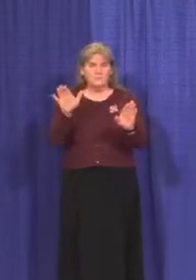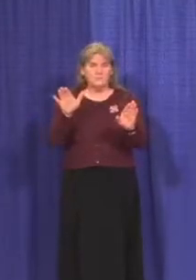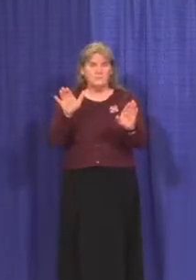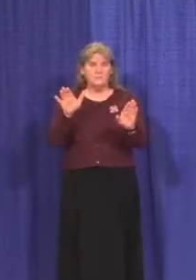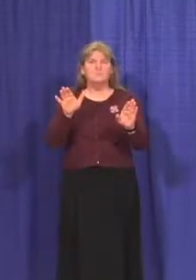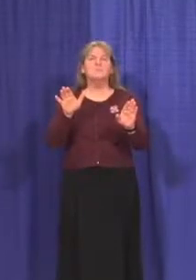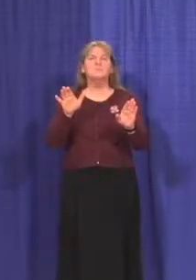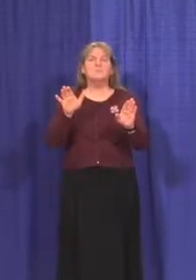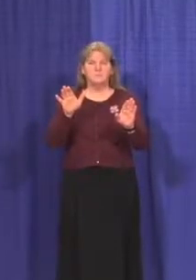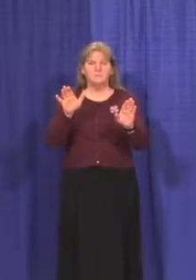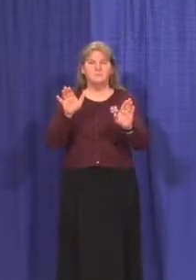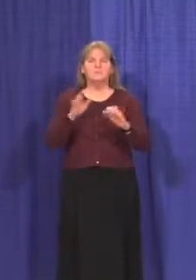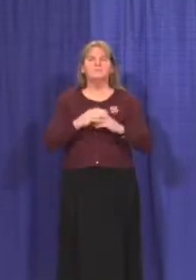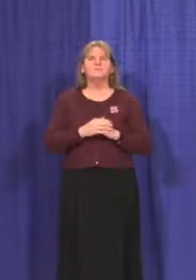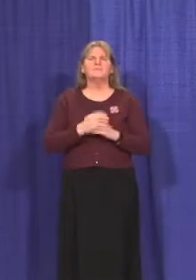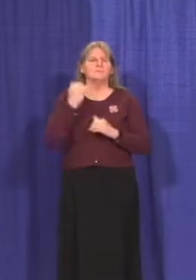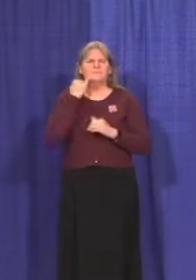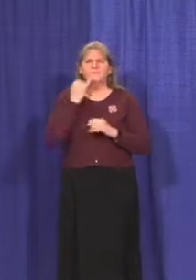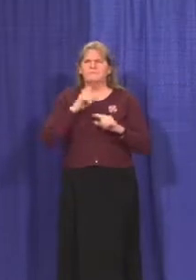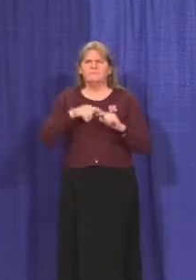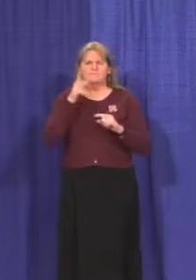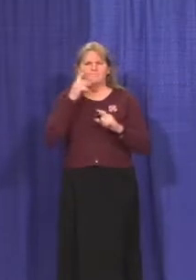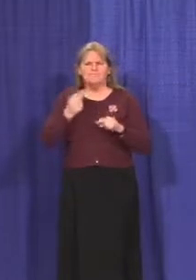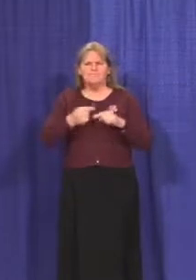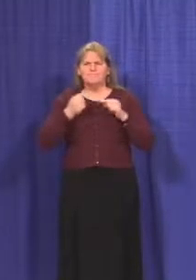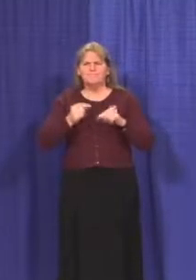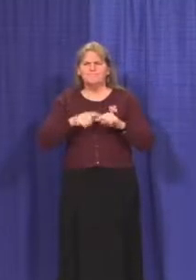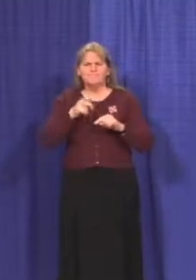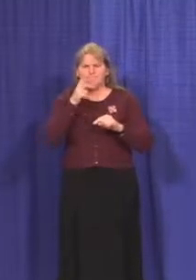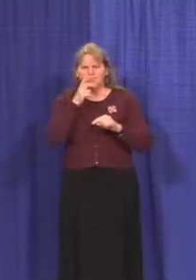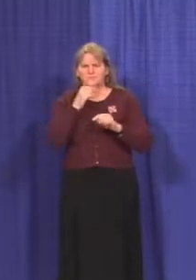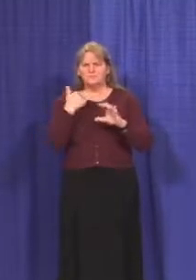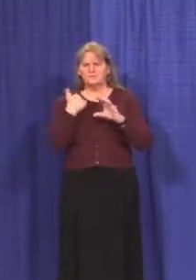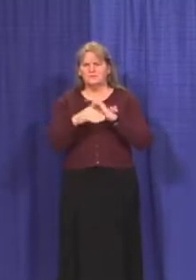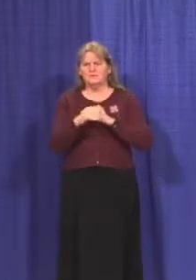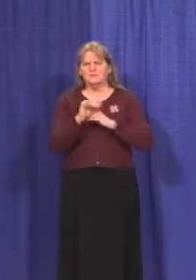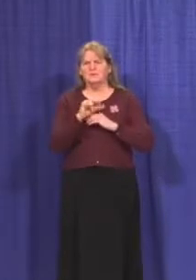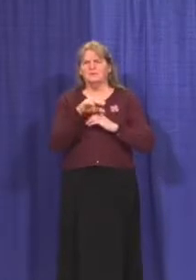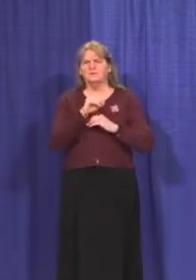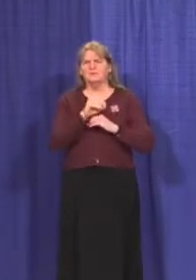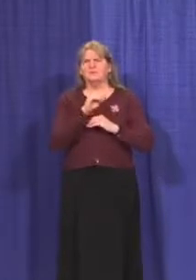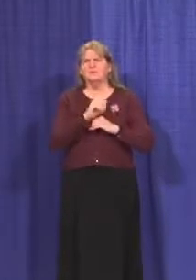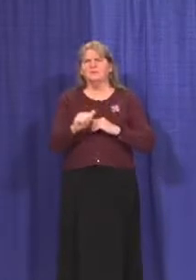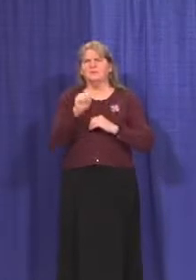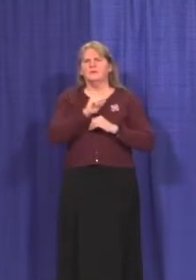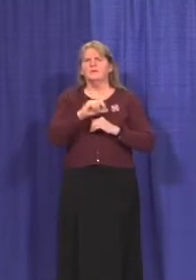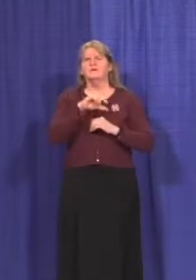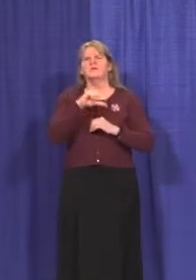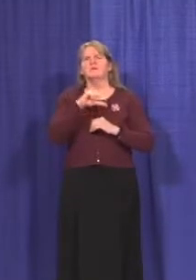ECOINFO@GOV.YK.CA. Premier silver? Thank you for joining us on a TRADITIONAL TERRITORY OF THE OF THE TAA'AN KWÄCHÄN COUNCIL AND